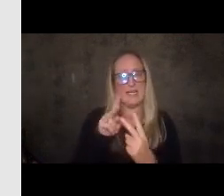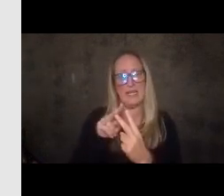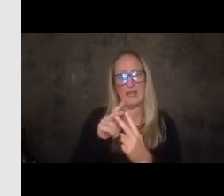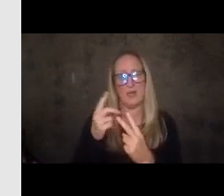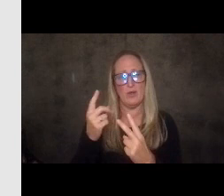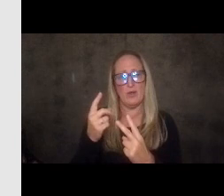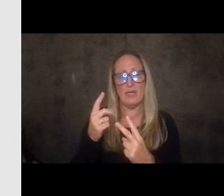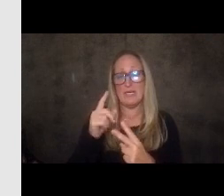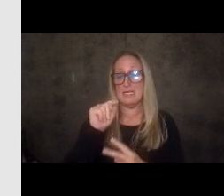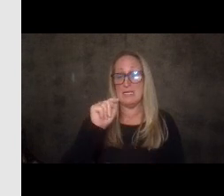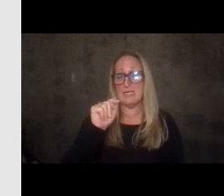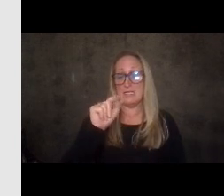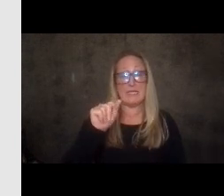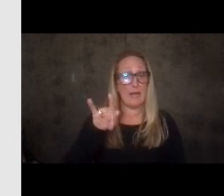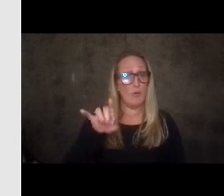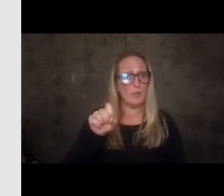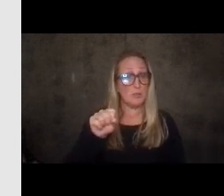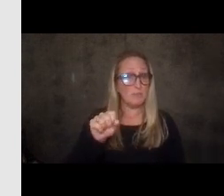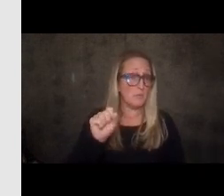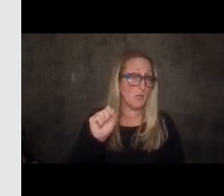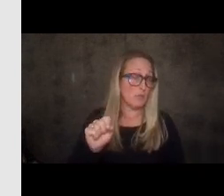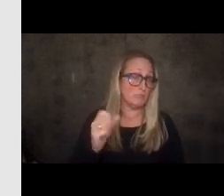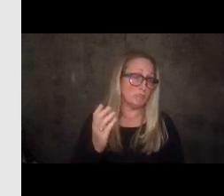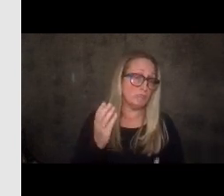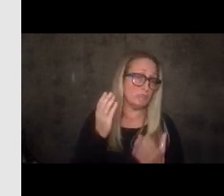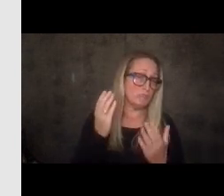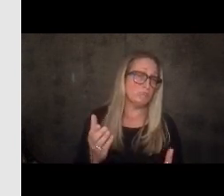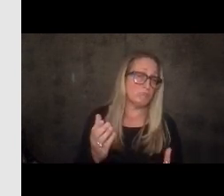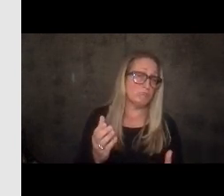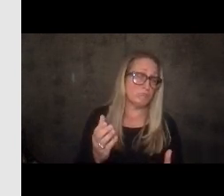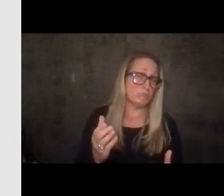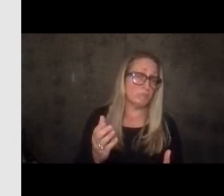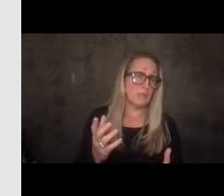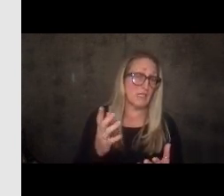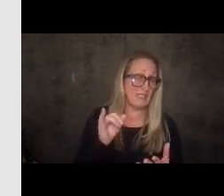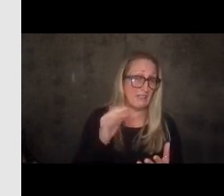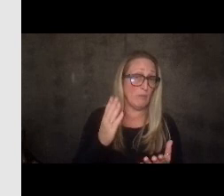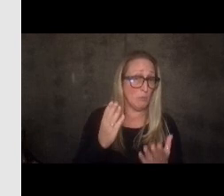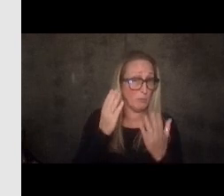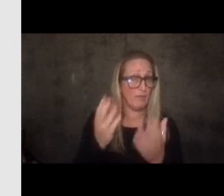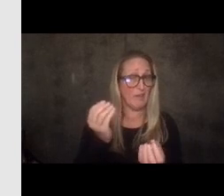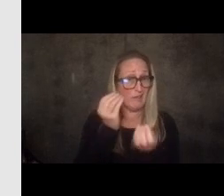tables 'cause you can, and we actually do recommend that if you were providing information that sometimes tables can help